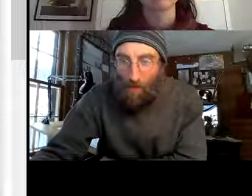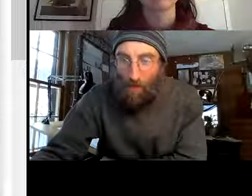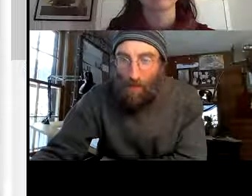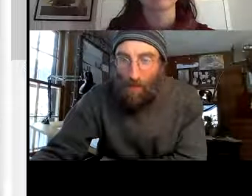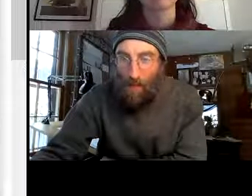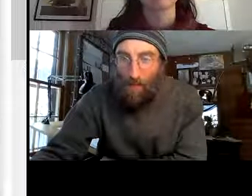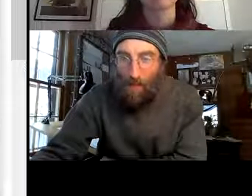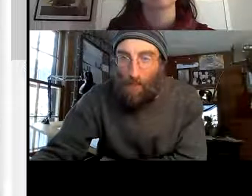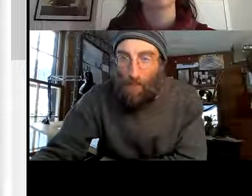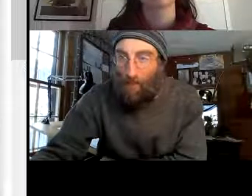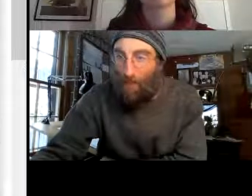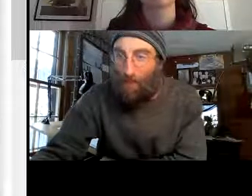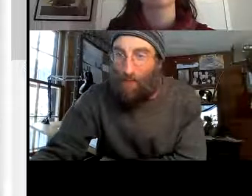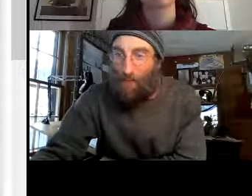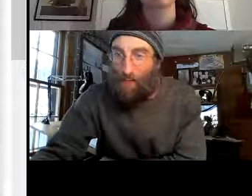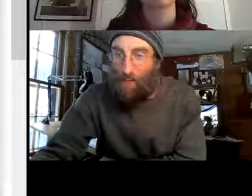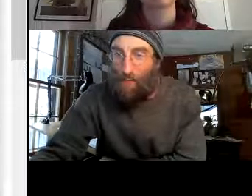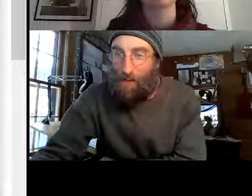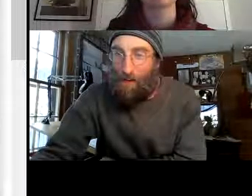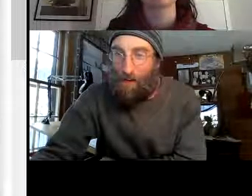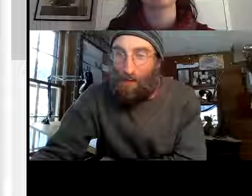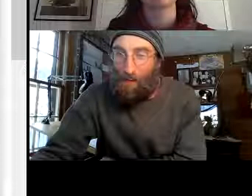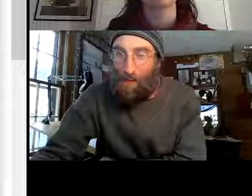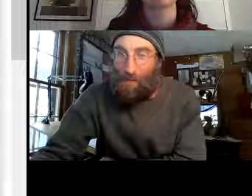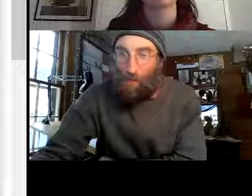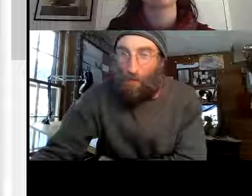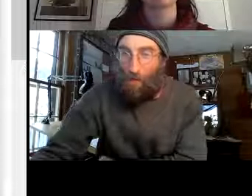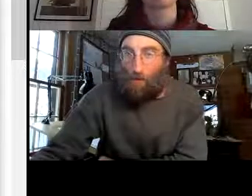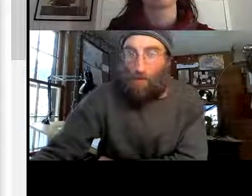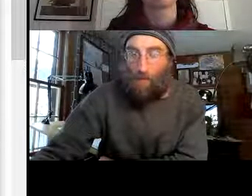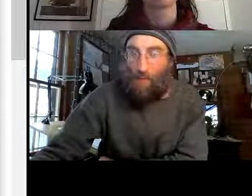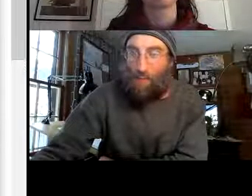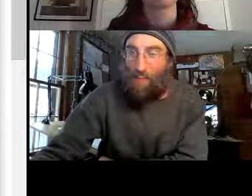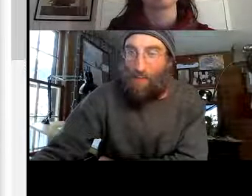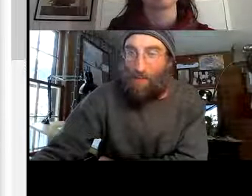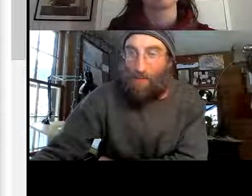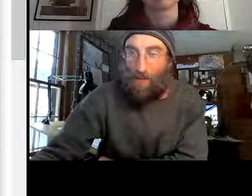39th Regiment Massachusetts Volunteers, um, Rowe's Regimental History from